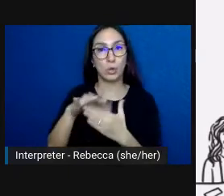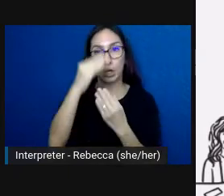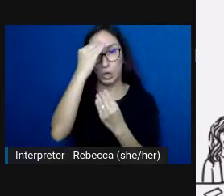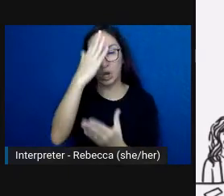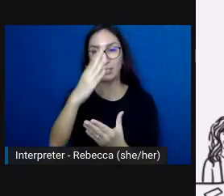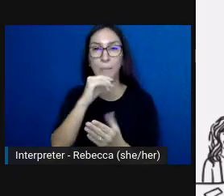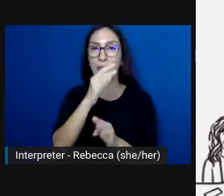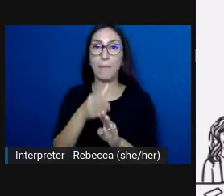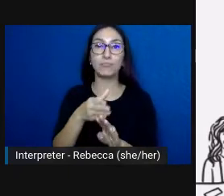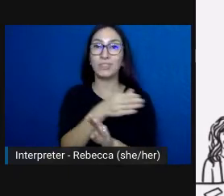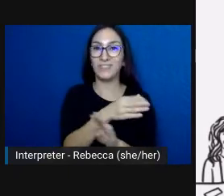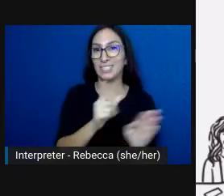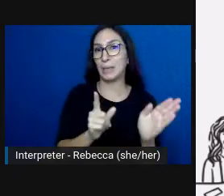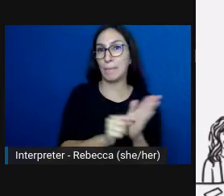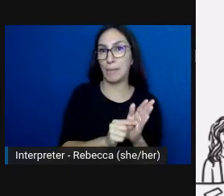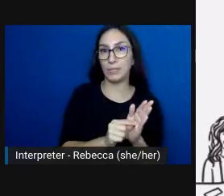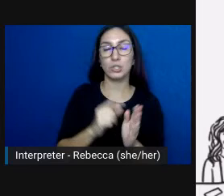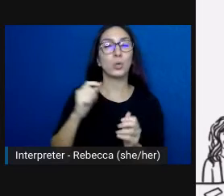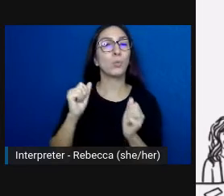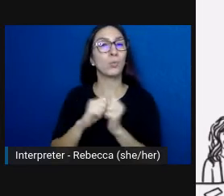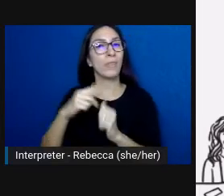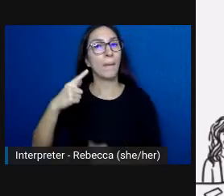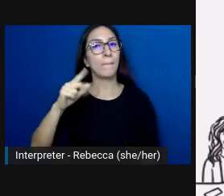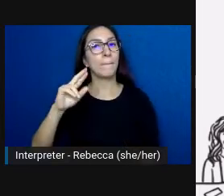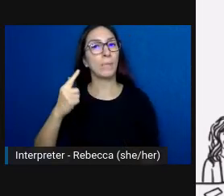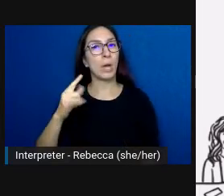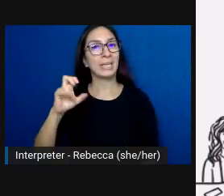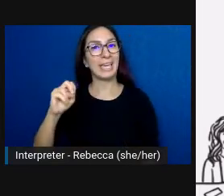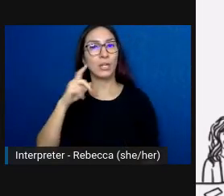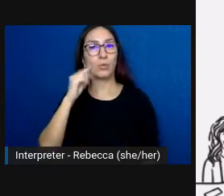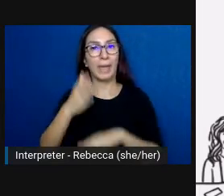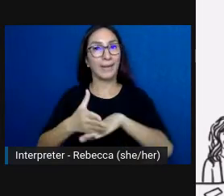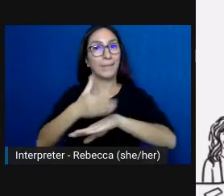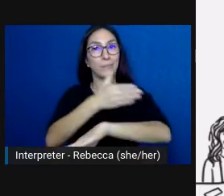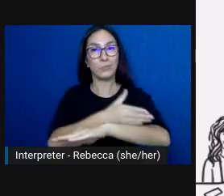The plug-in update you can improve machine readable afterwards.